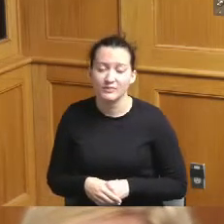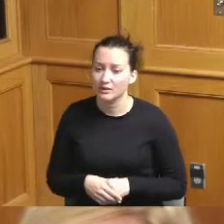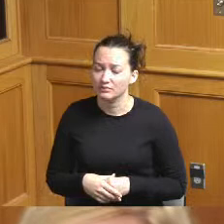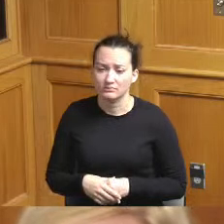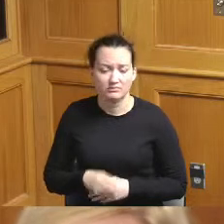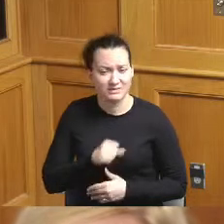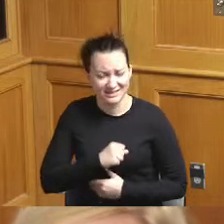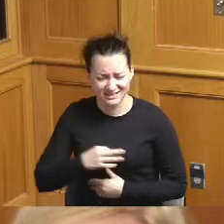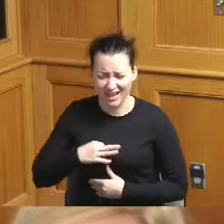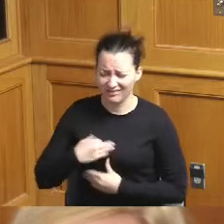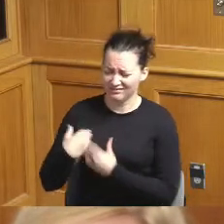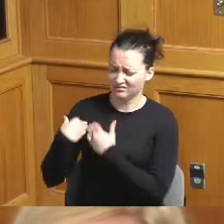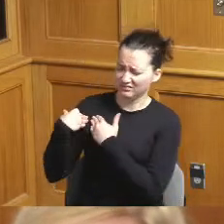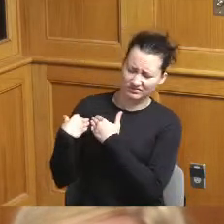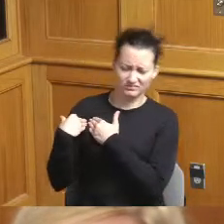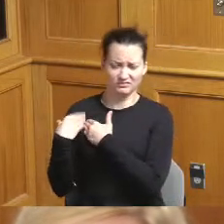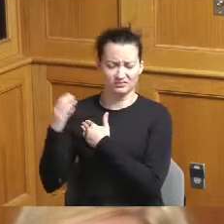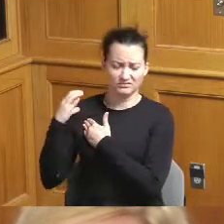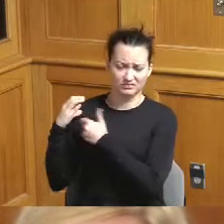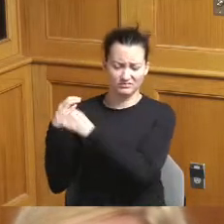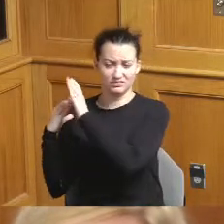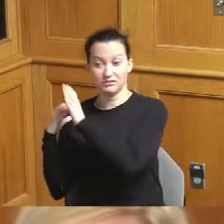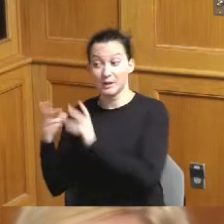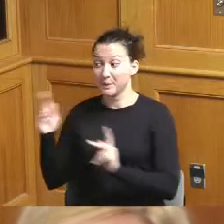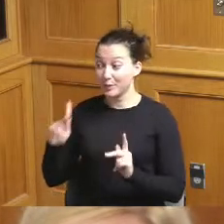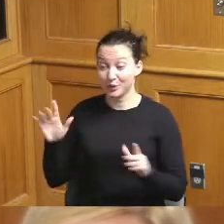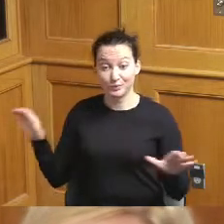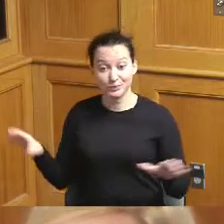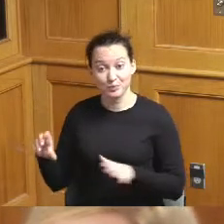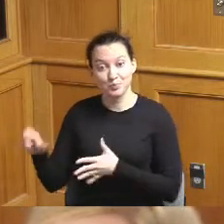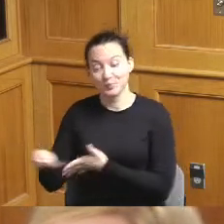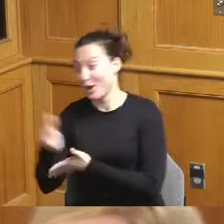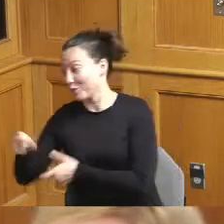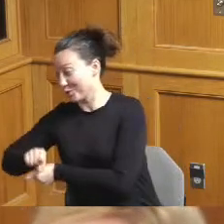staff and it means that people who would be doing other work preparing for the election